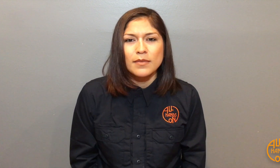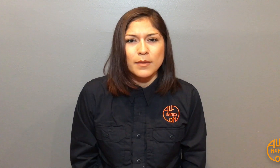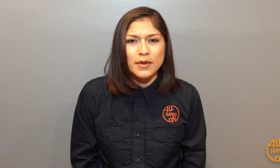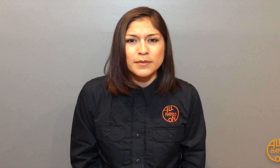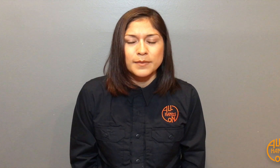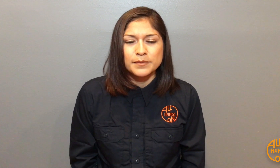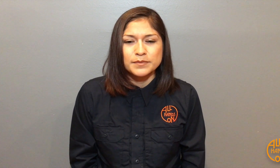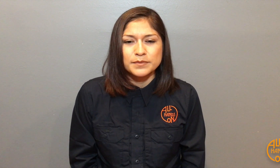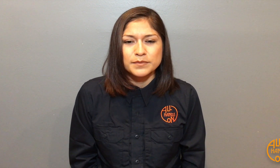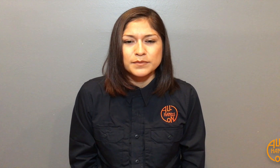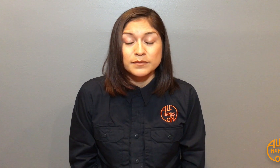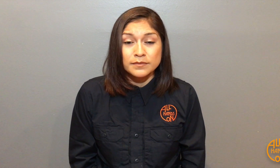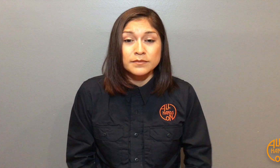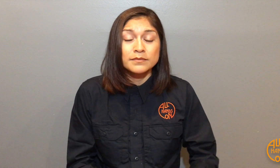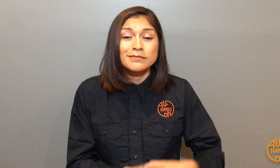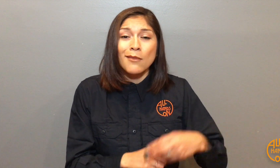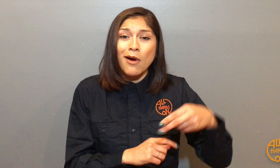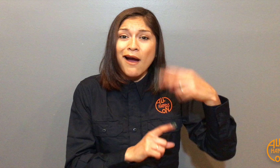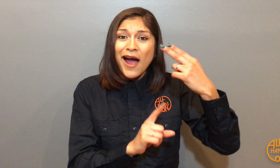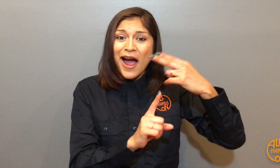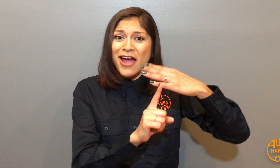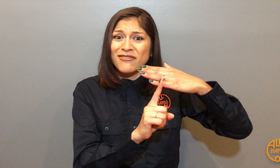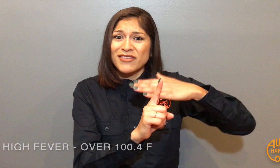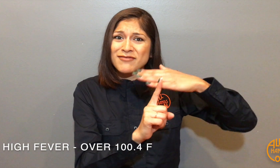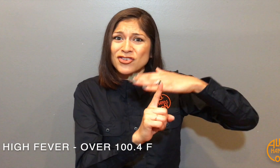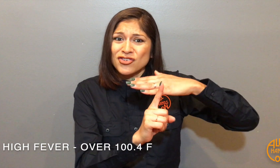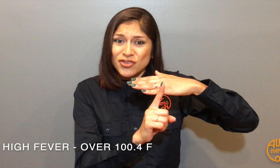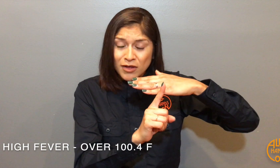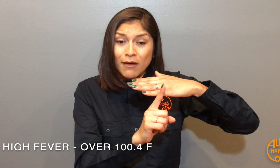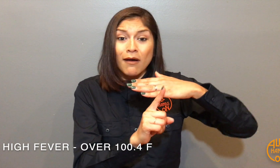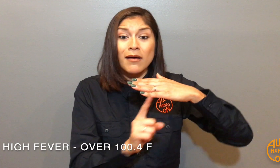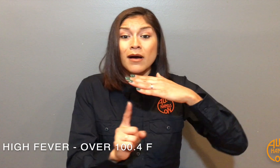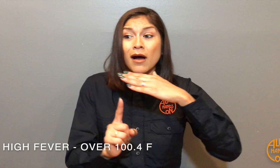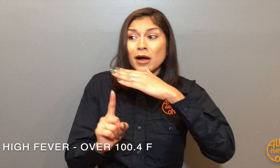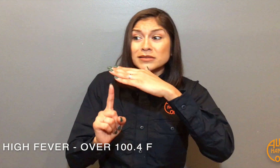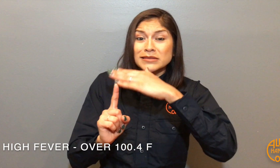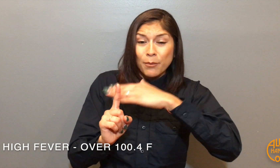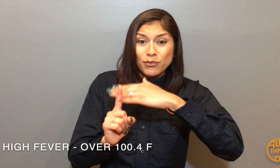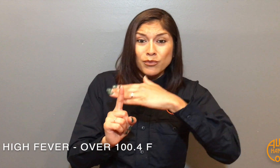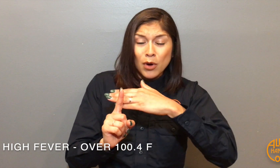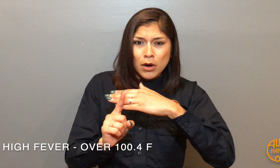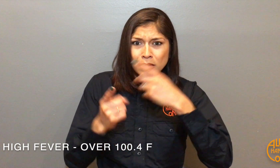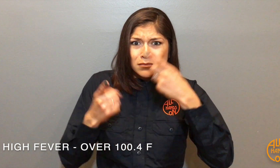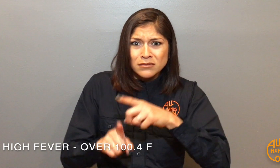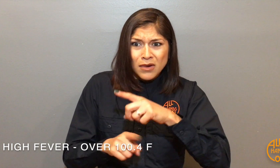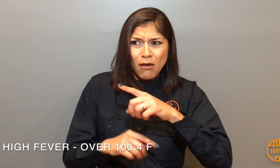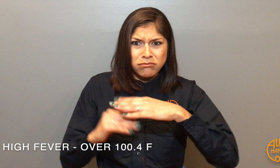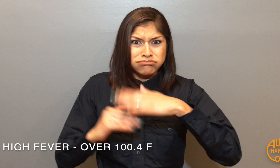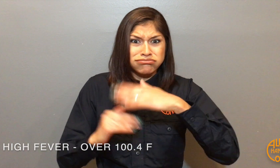let them know how long that reaction has been happening, if you have a high fever